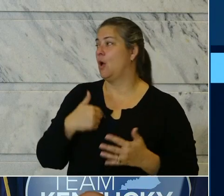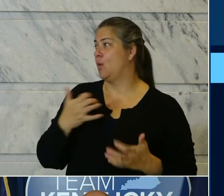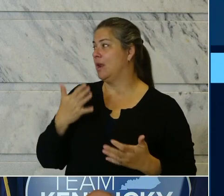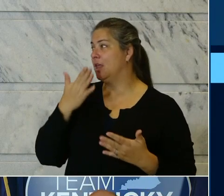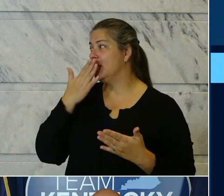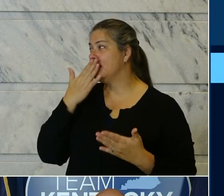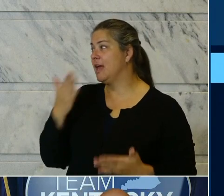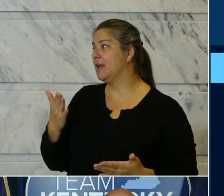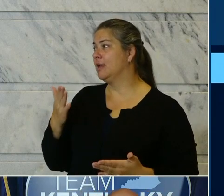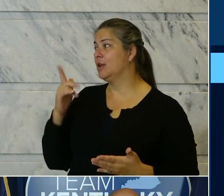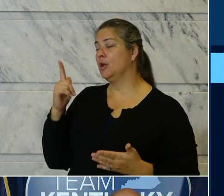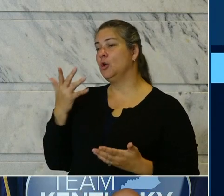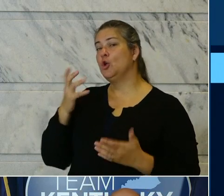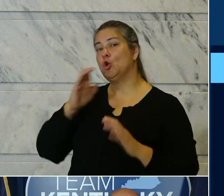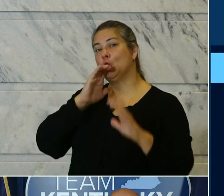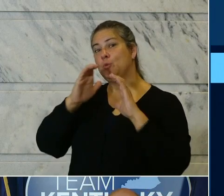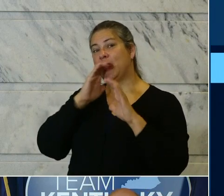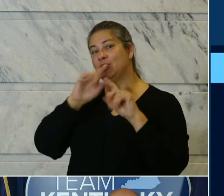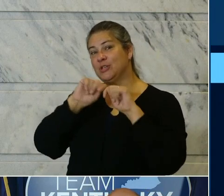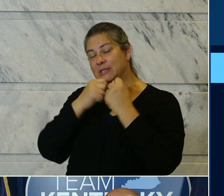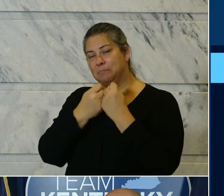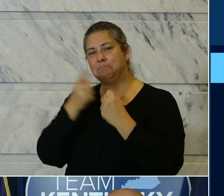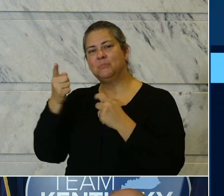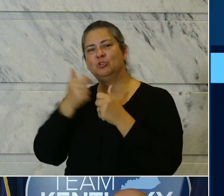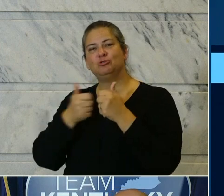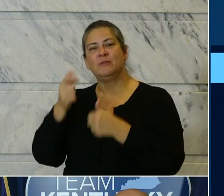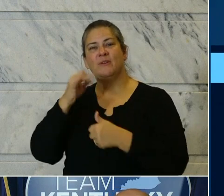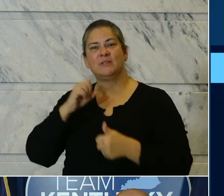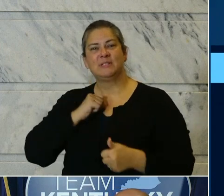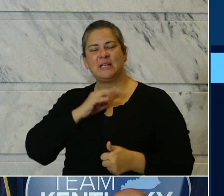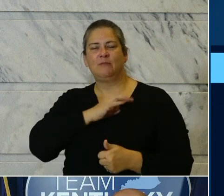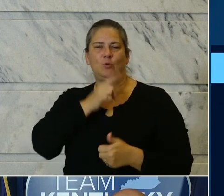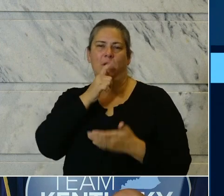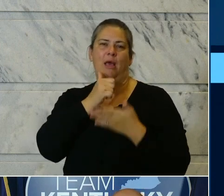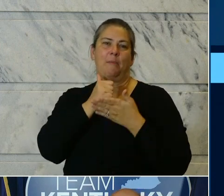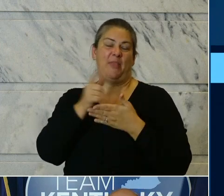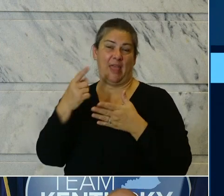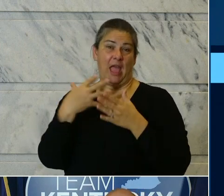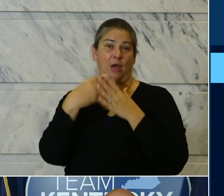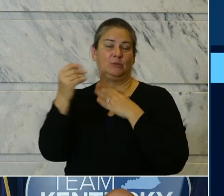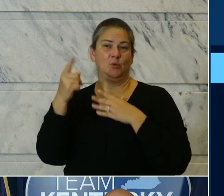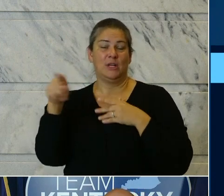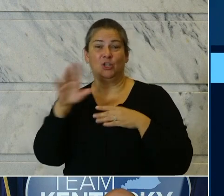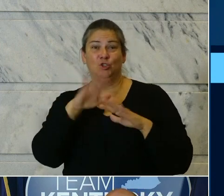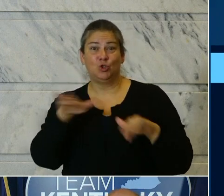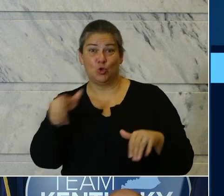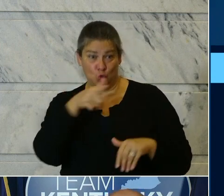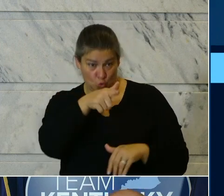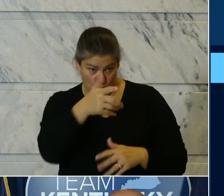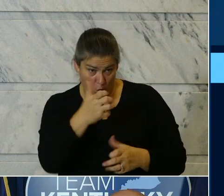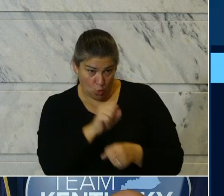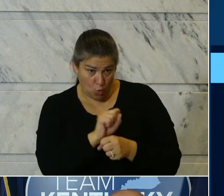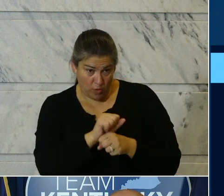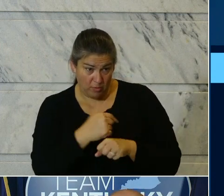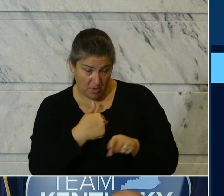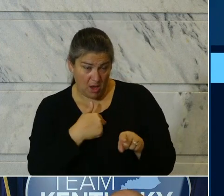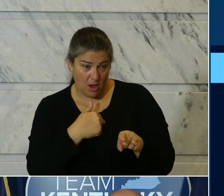LITTLE LIGHTHEARTED- I WANT TO THANK. THE COMMUNICATIONS TEAM